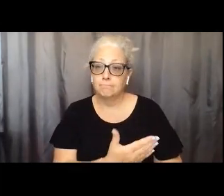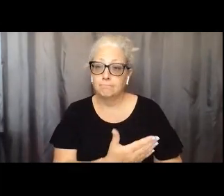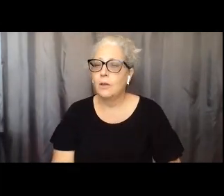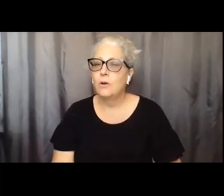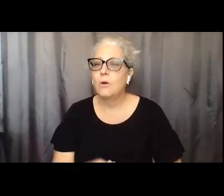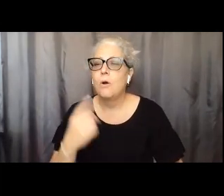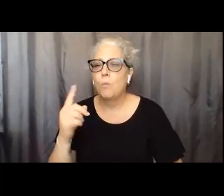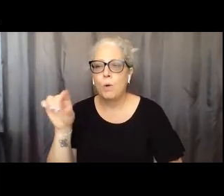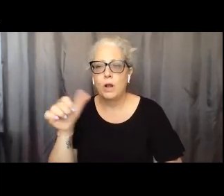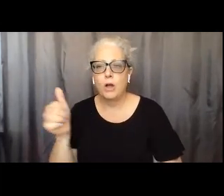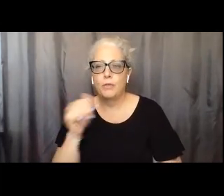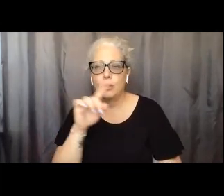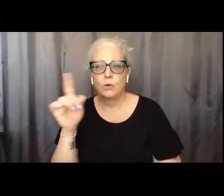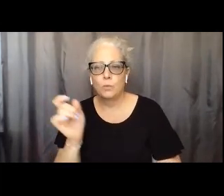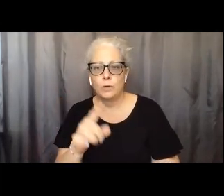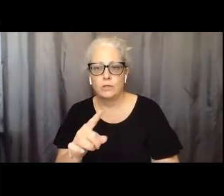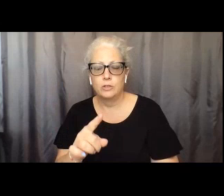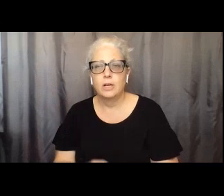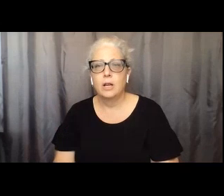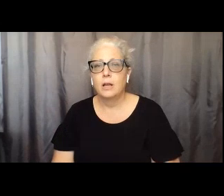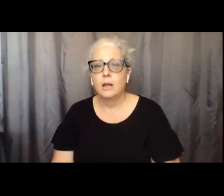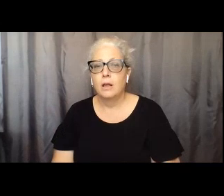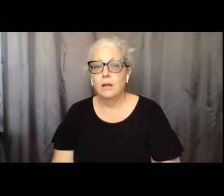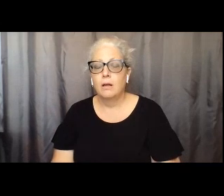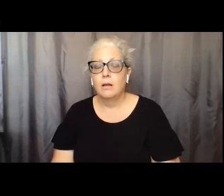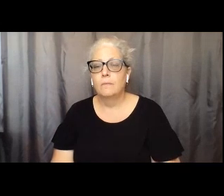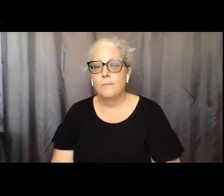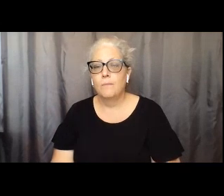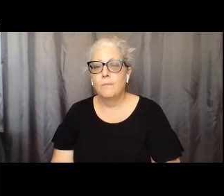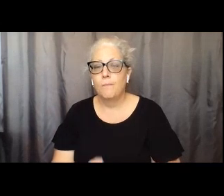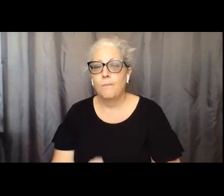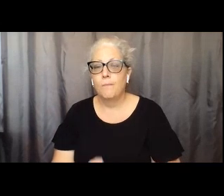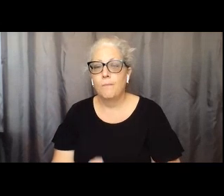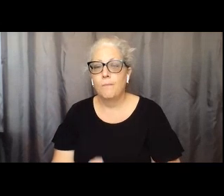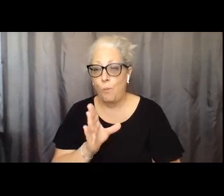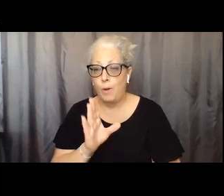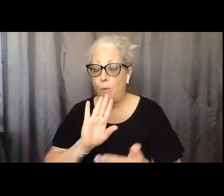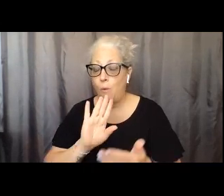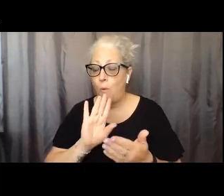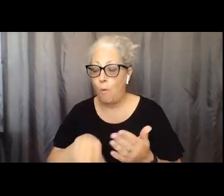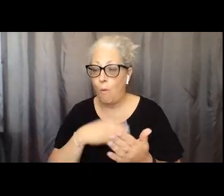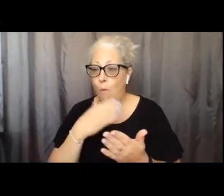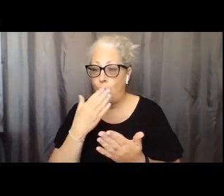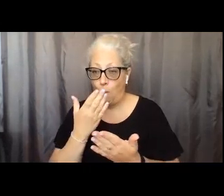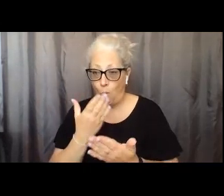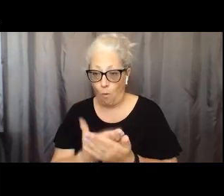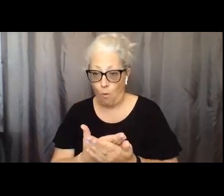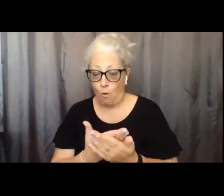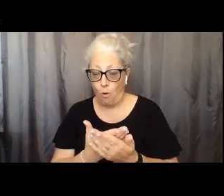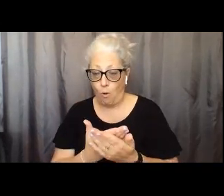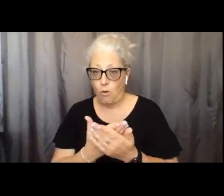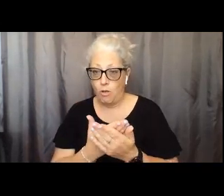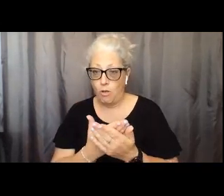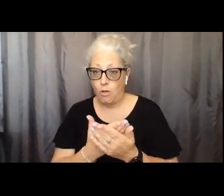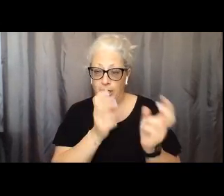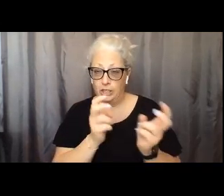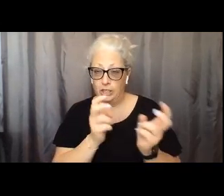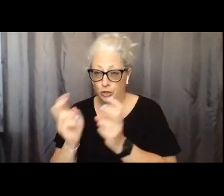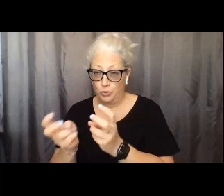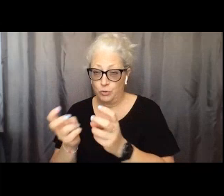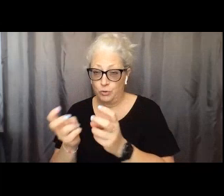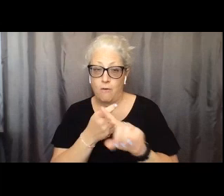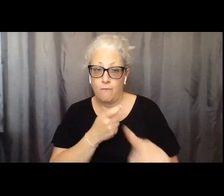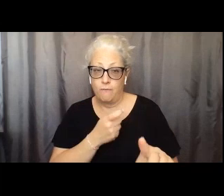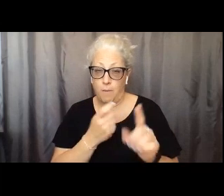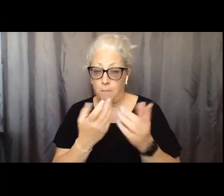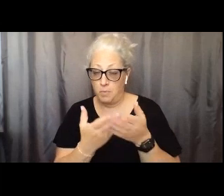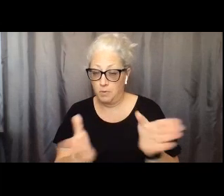is will all issues shared from the public engagement survey be fixed?